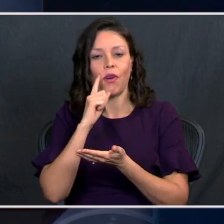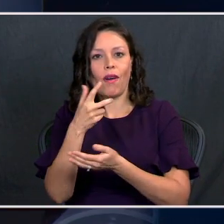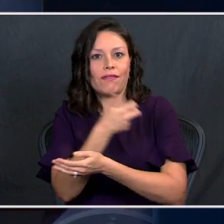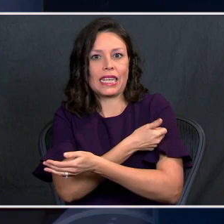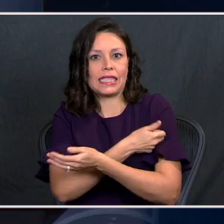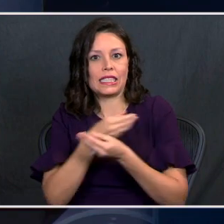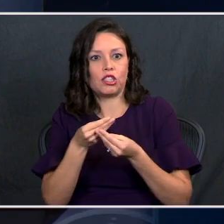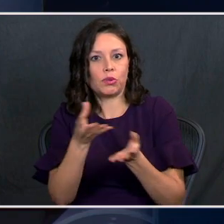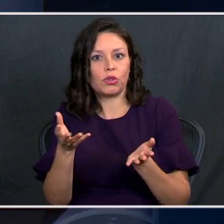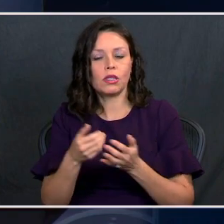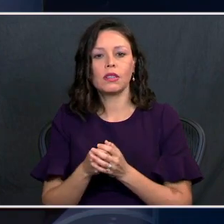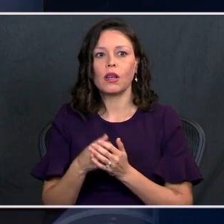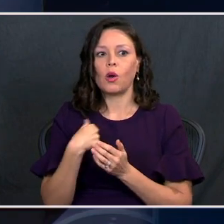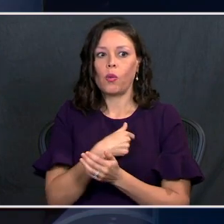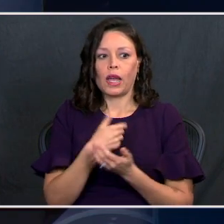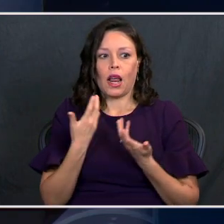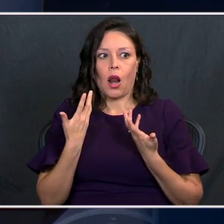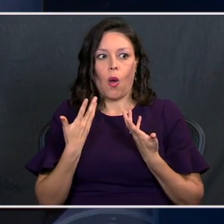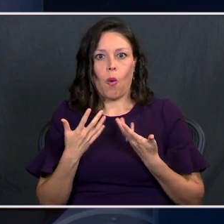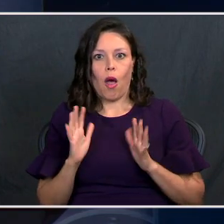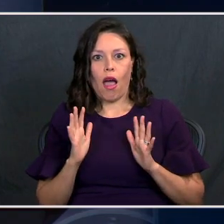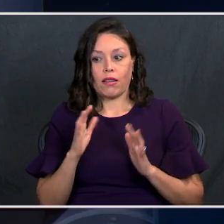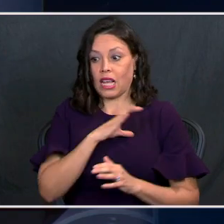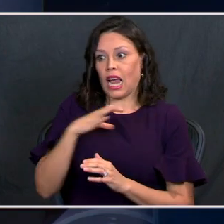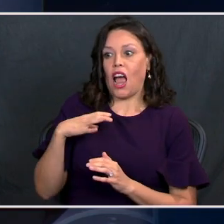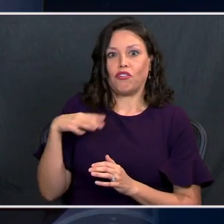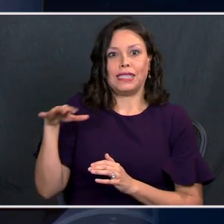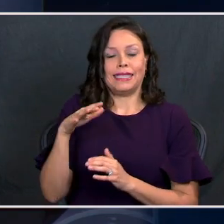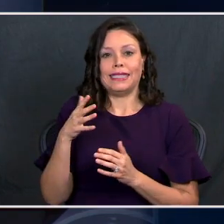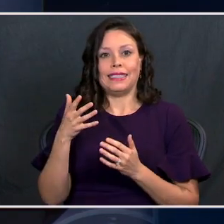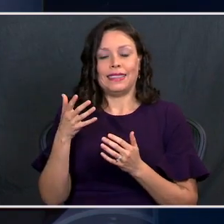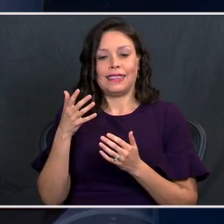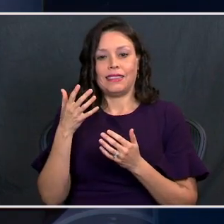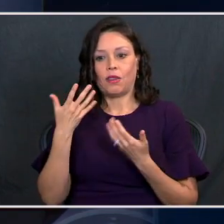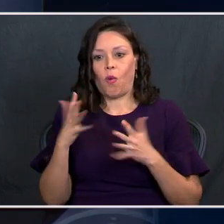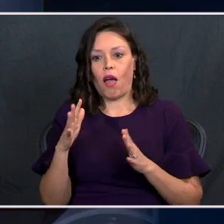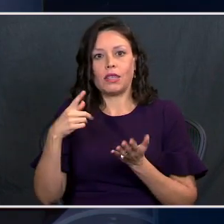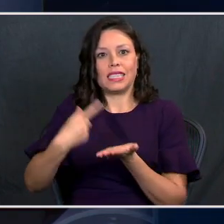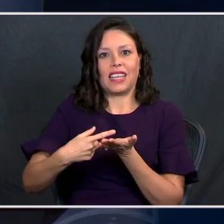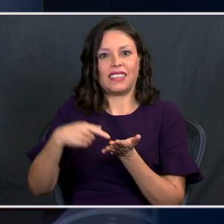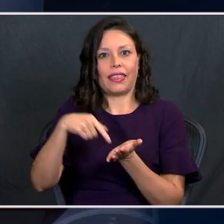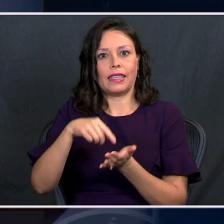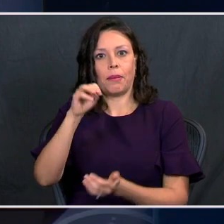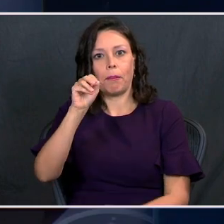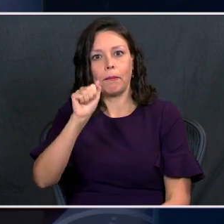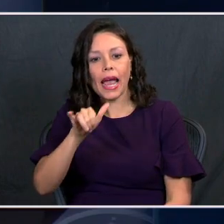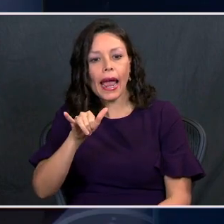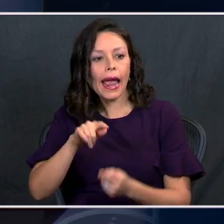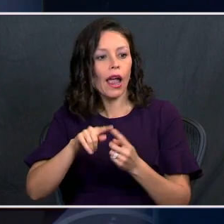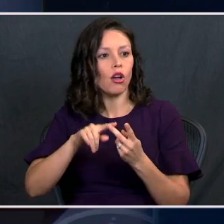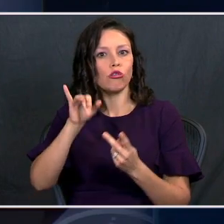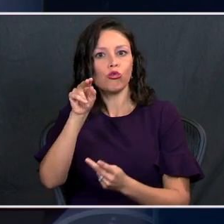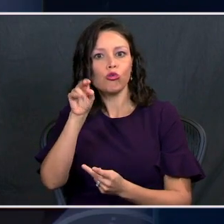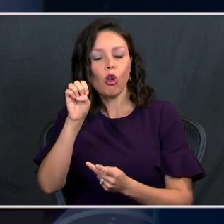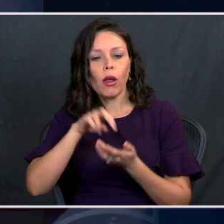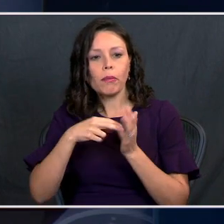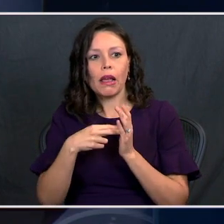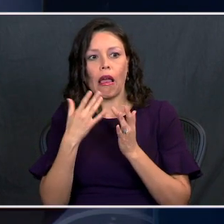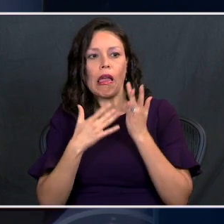Nobody wants to have the conversation -- no member of Congress -- in May or June when there -- we don't have the funding to put back --